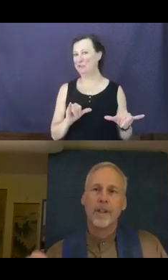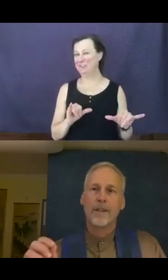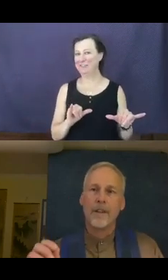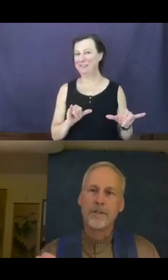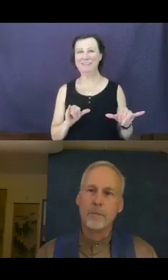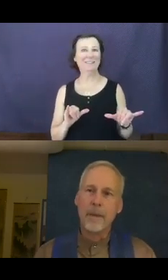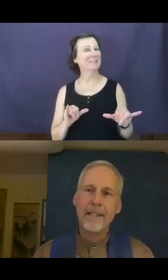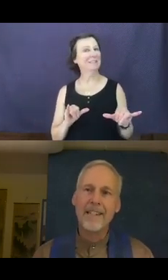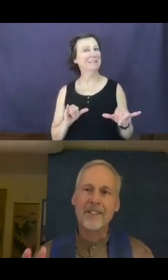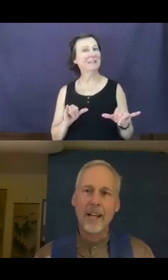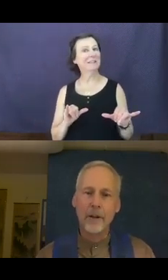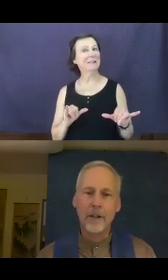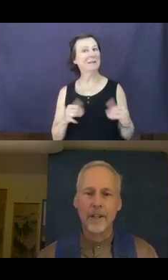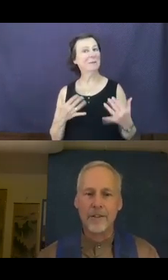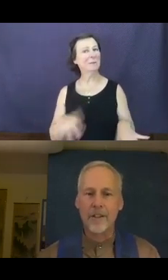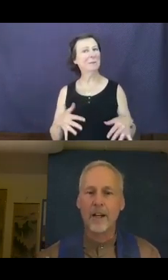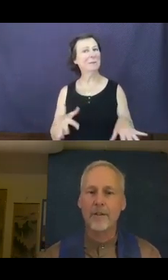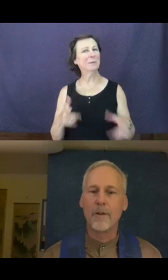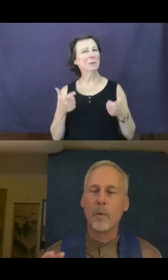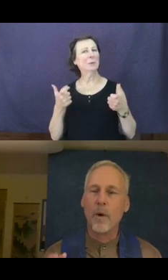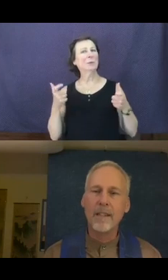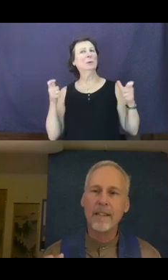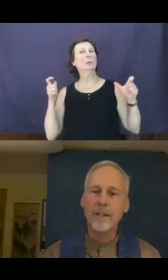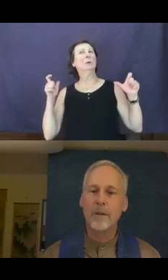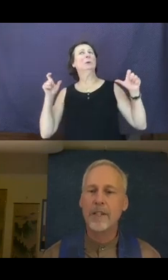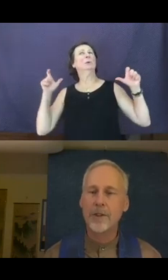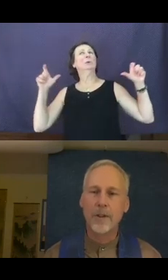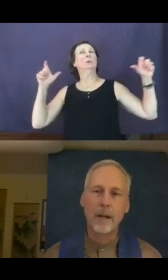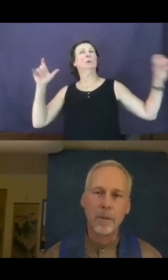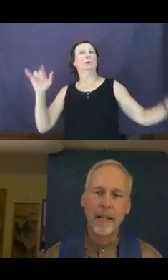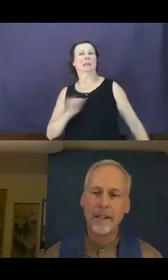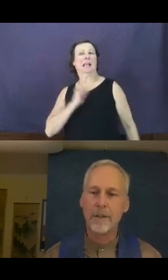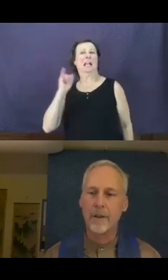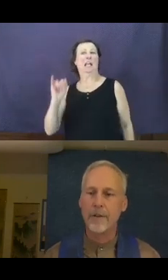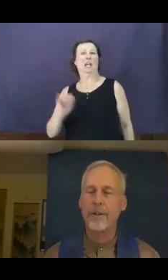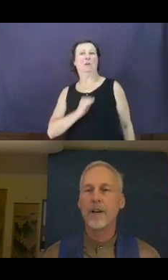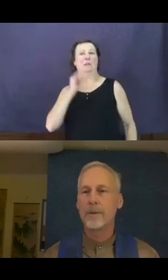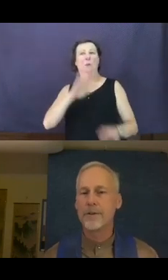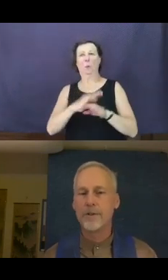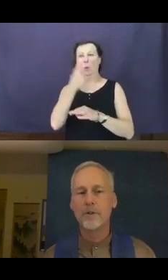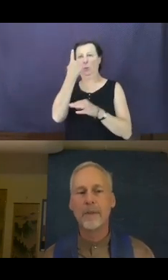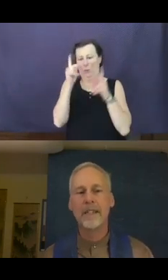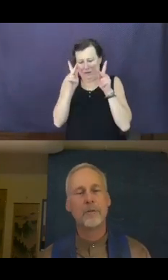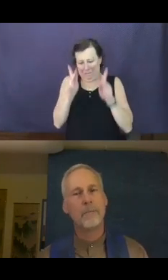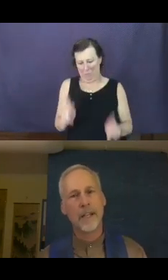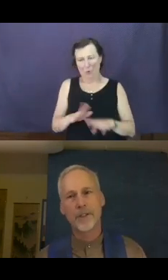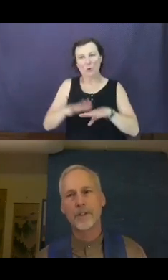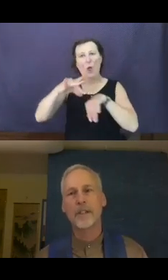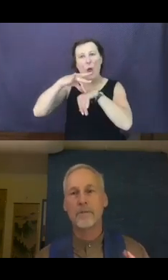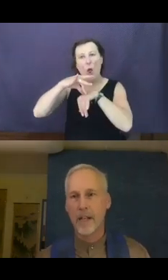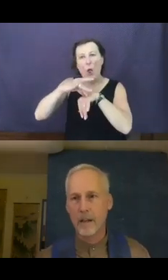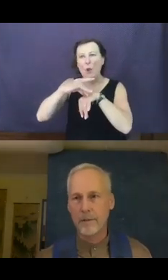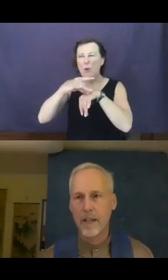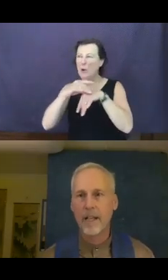The stupendous arrogance of one little creature on planet Earth presuming to measure himself,